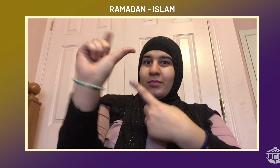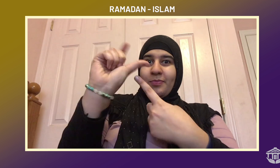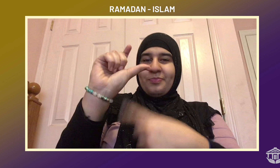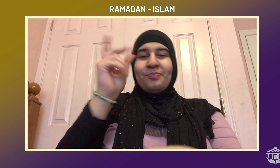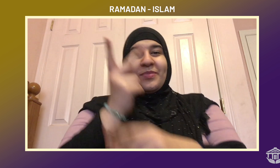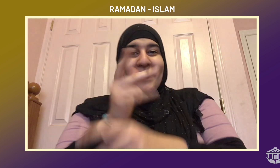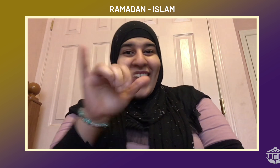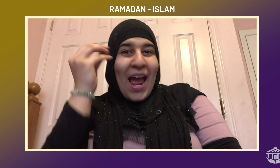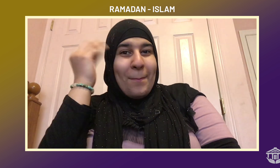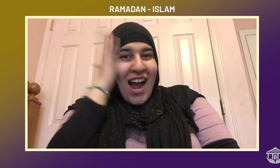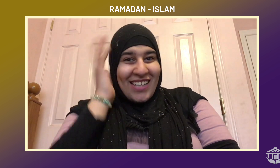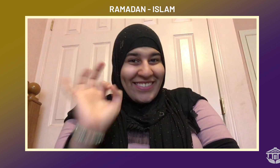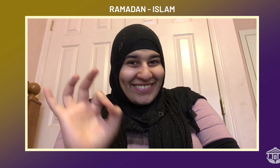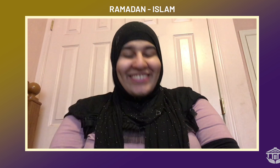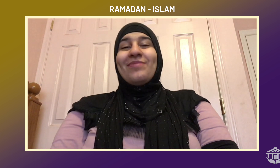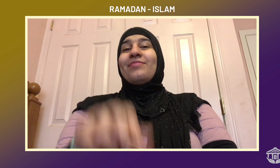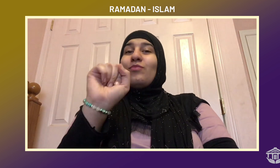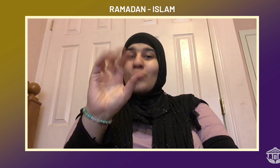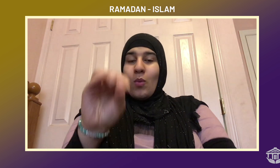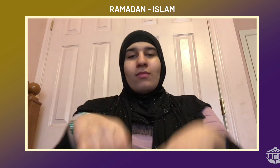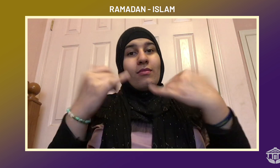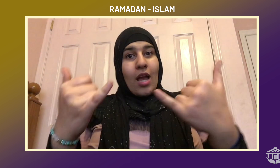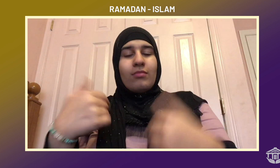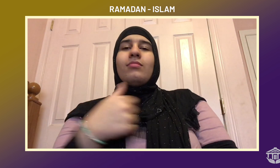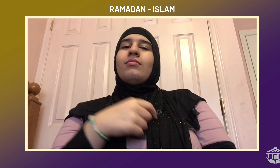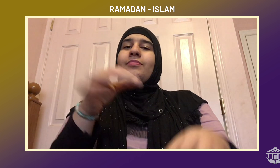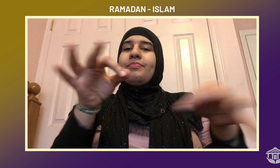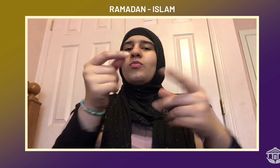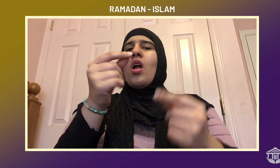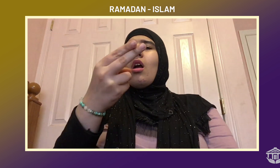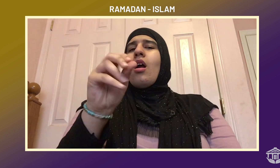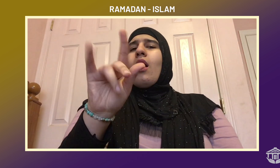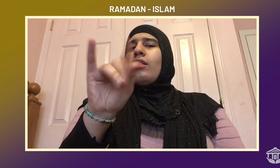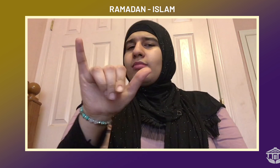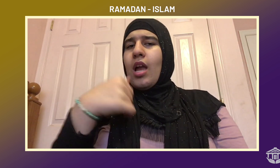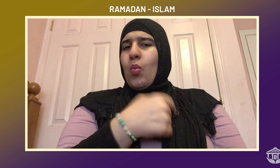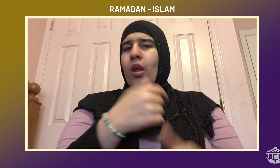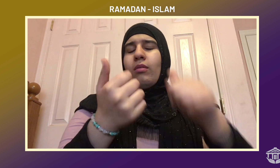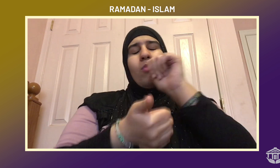in that image with the moon and the star. That is something good to know. Now I am going to talk